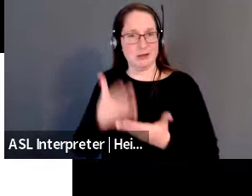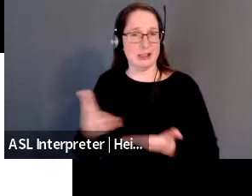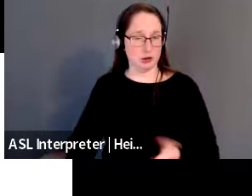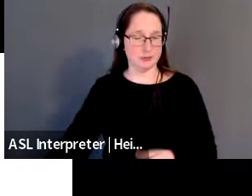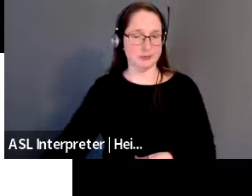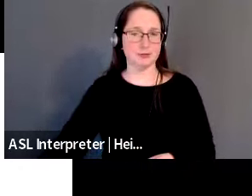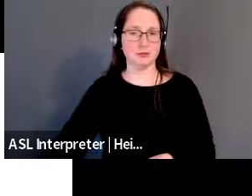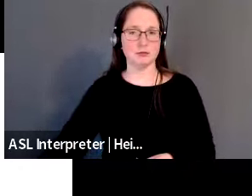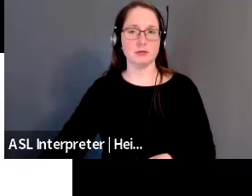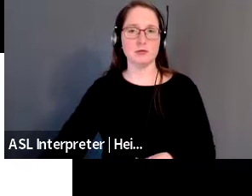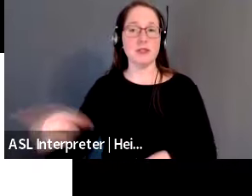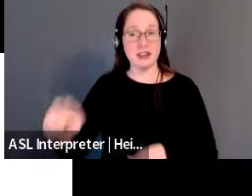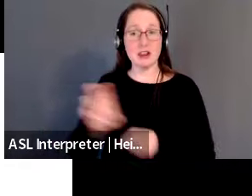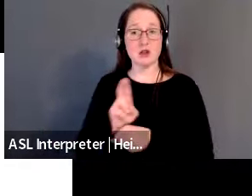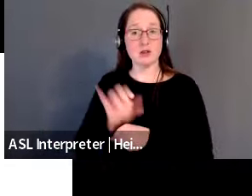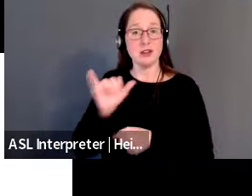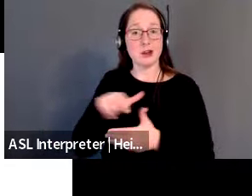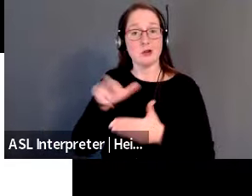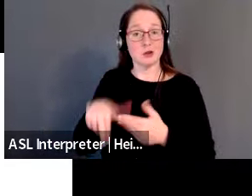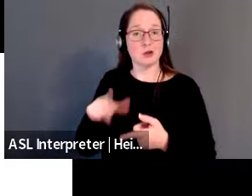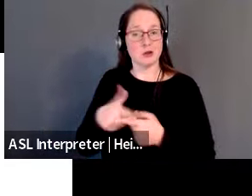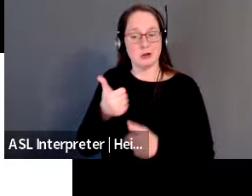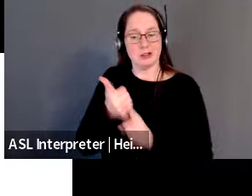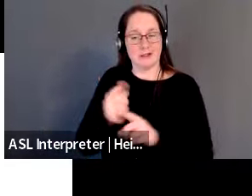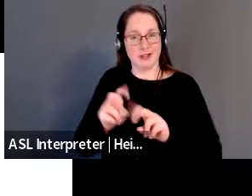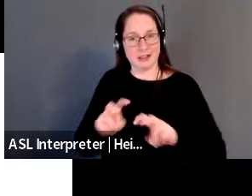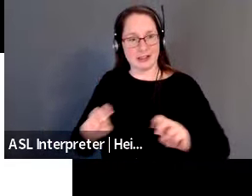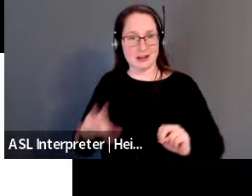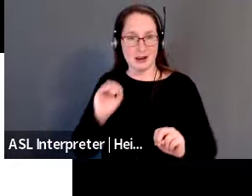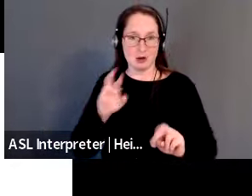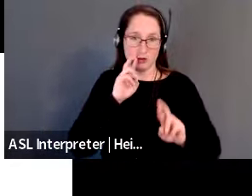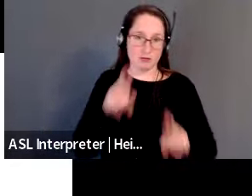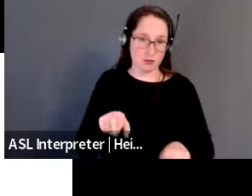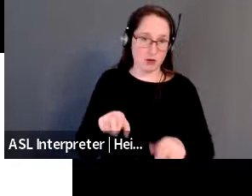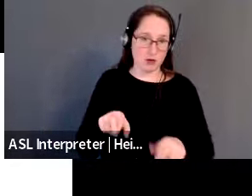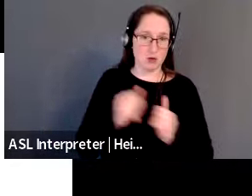They use that to self-assess and report the nutrition.